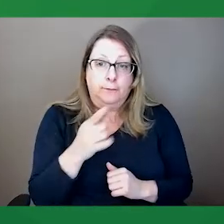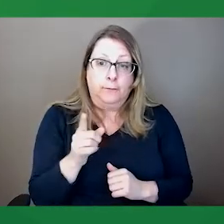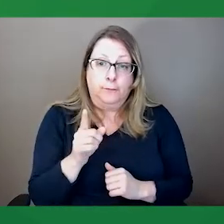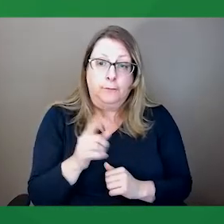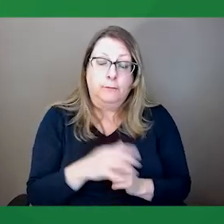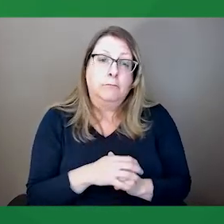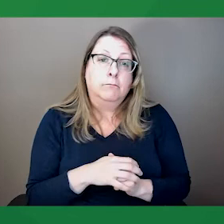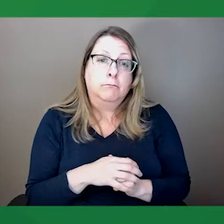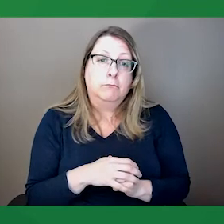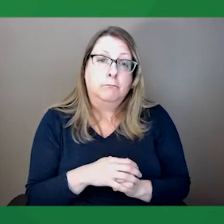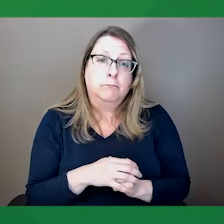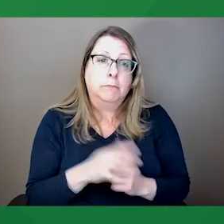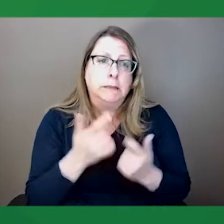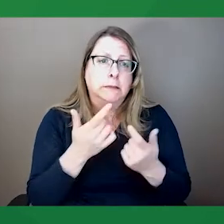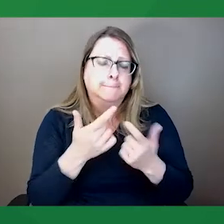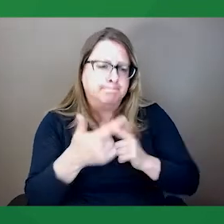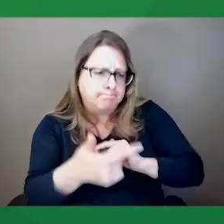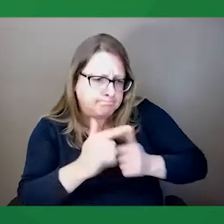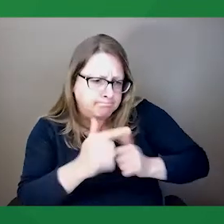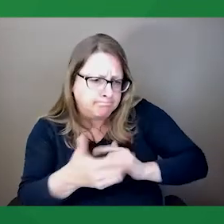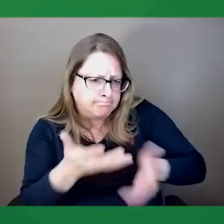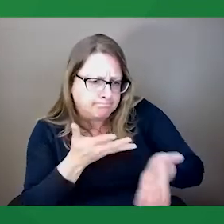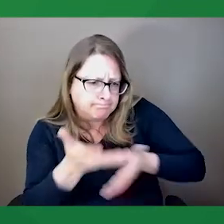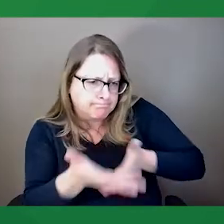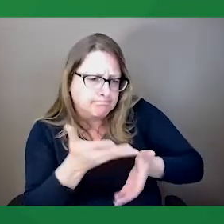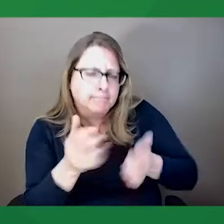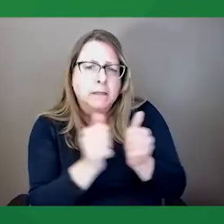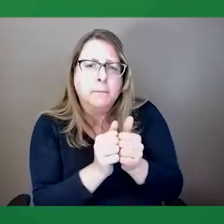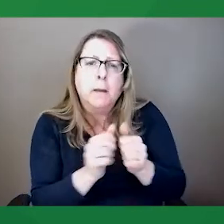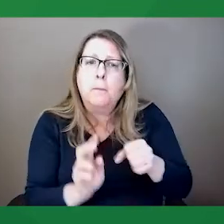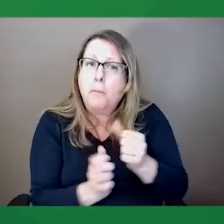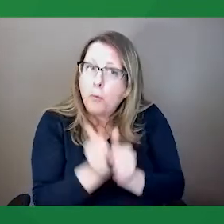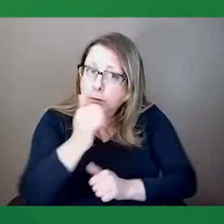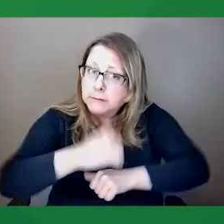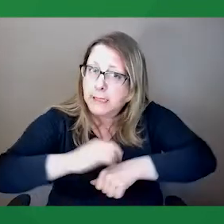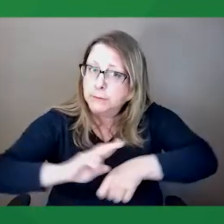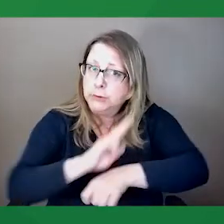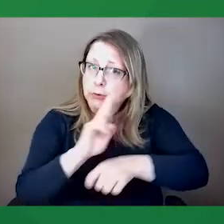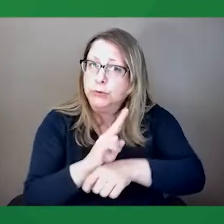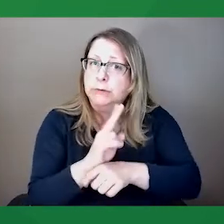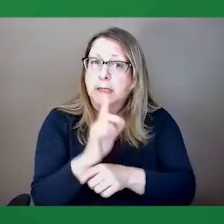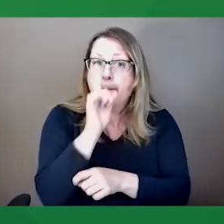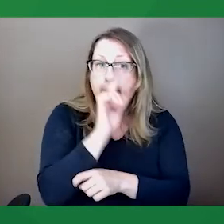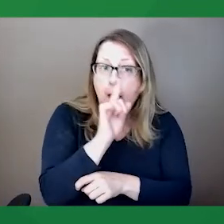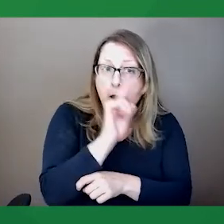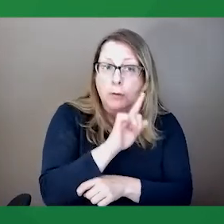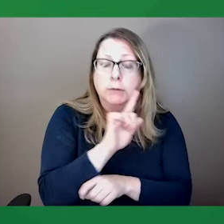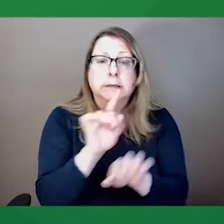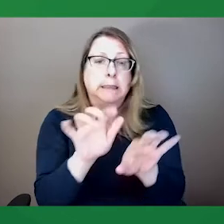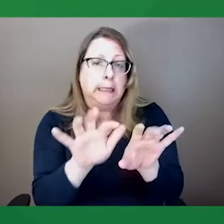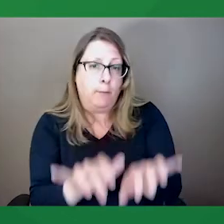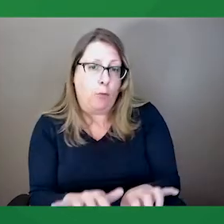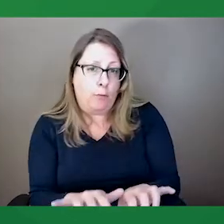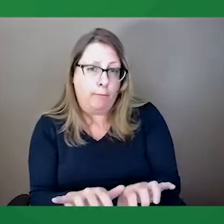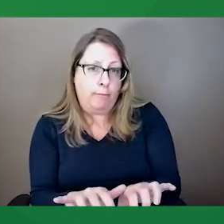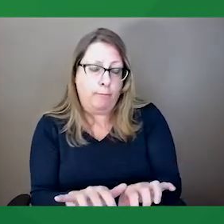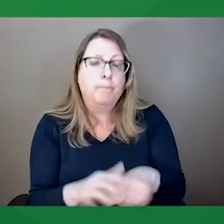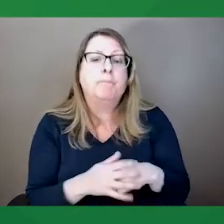So we typically think when you're able, you typically think of interaction with your website, just as a mouse and keyboard,